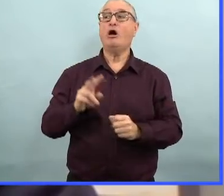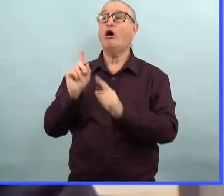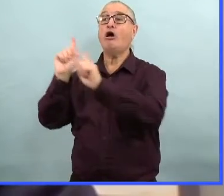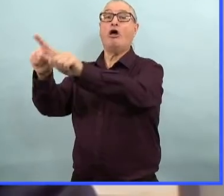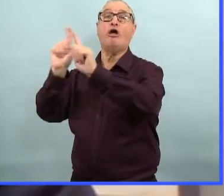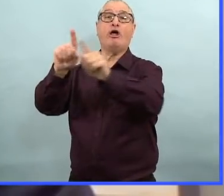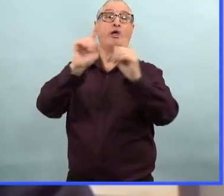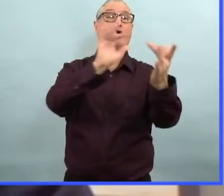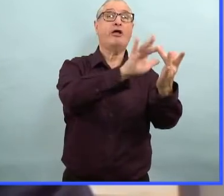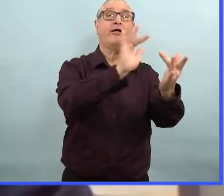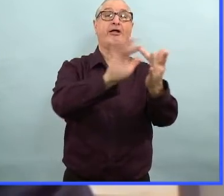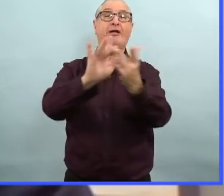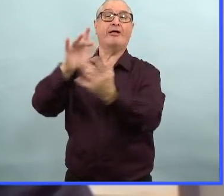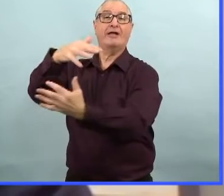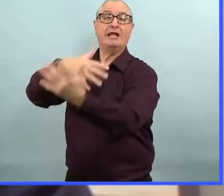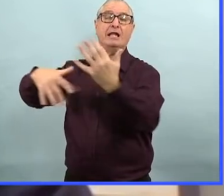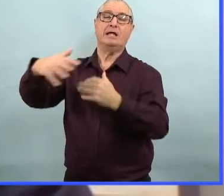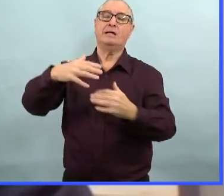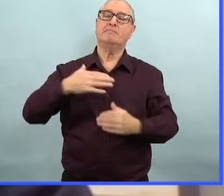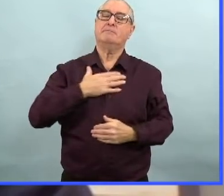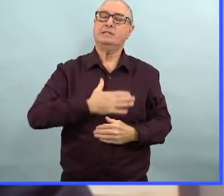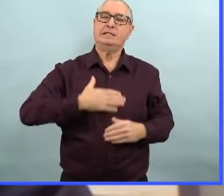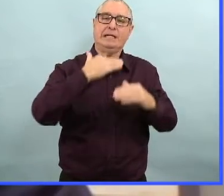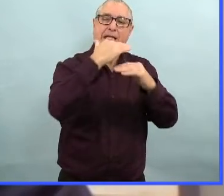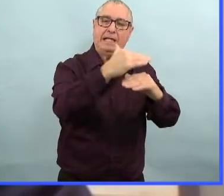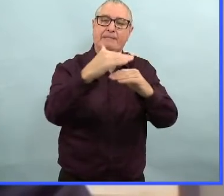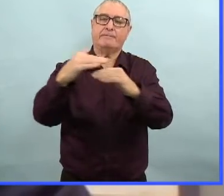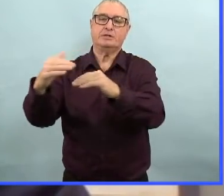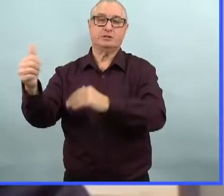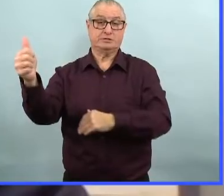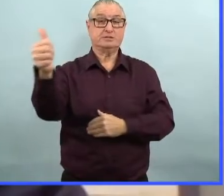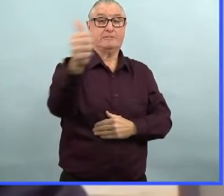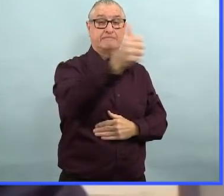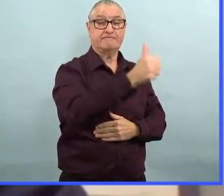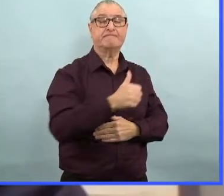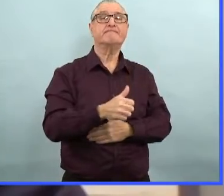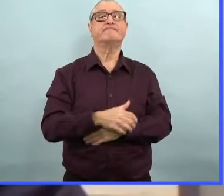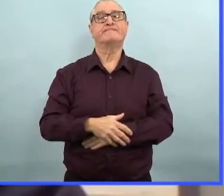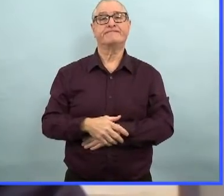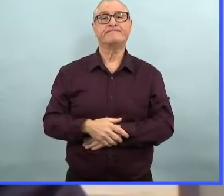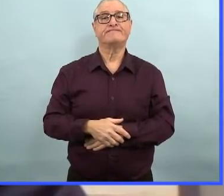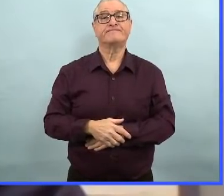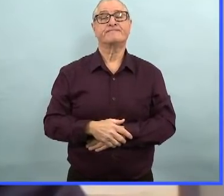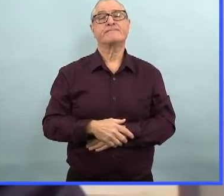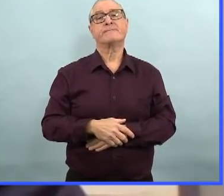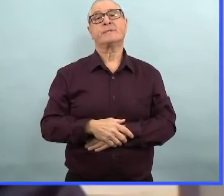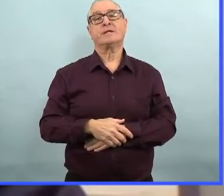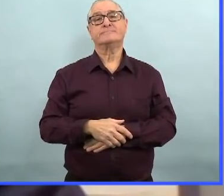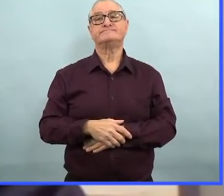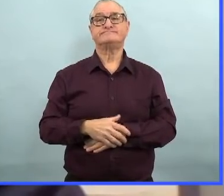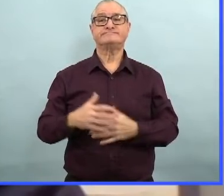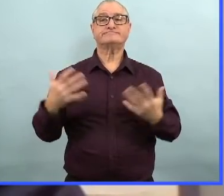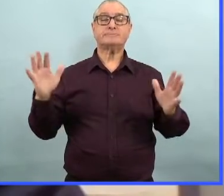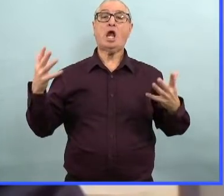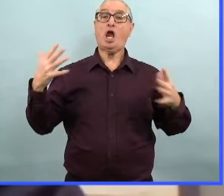so we know that omicron is going to have an impact on our health care system we can see